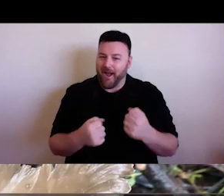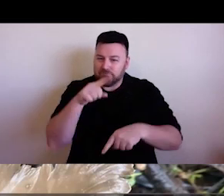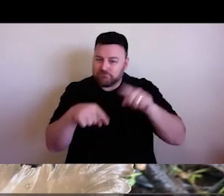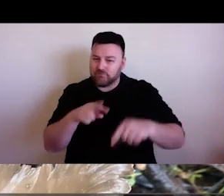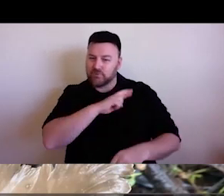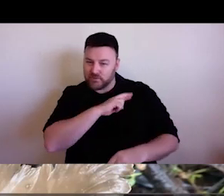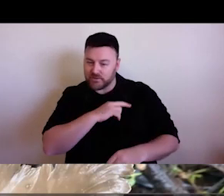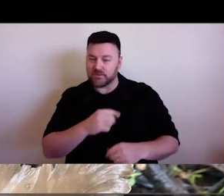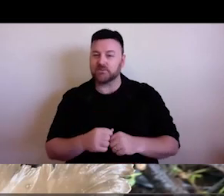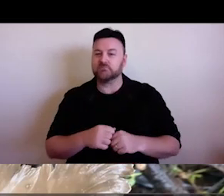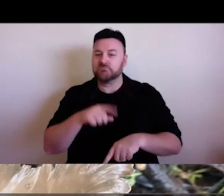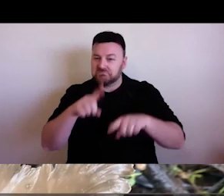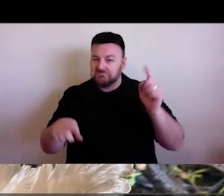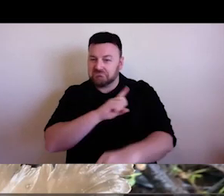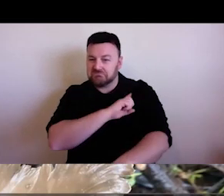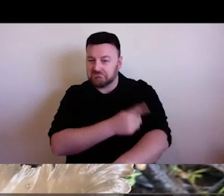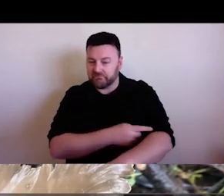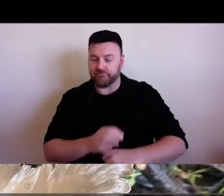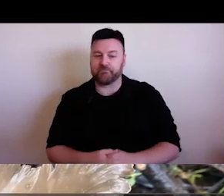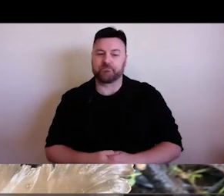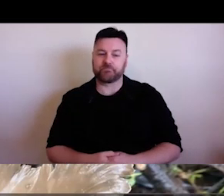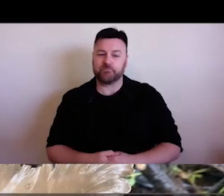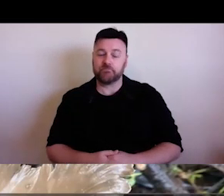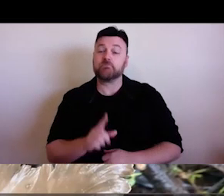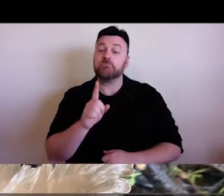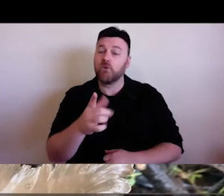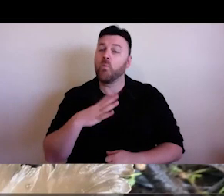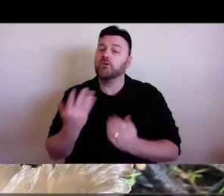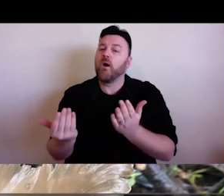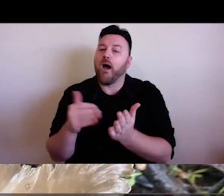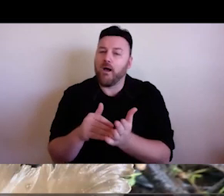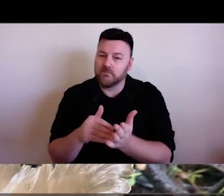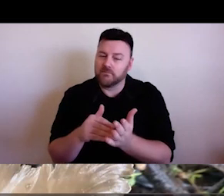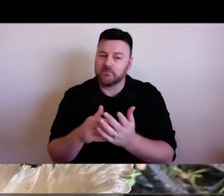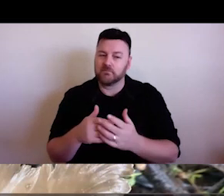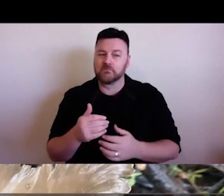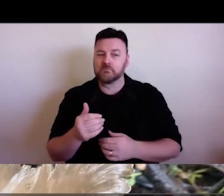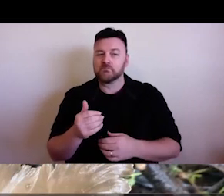conceptual frame that might help or it might at the very least provoke